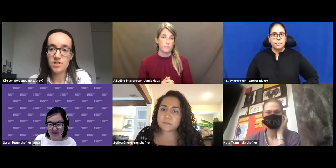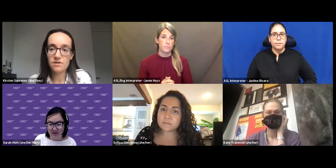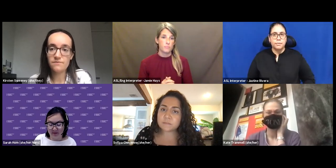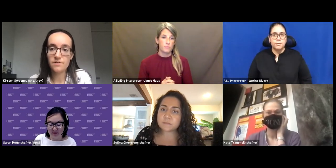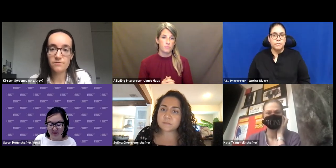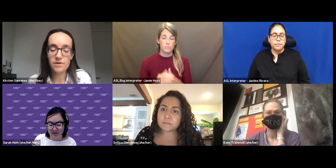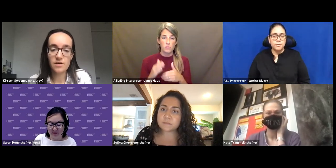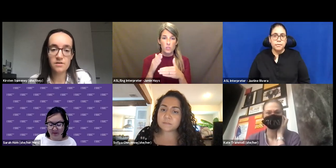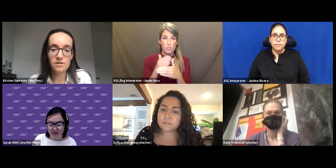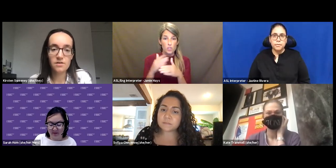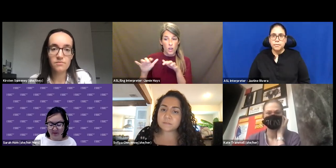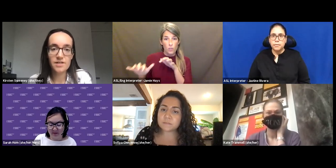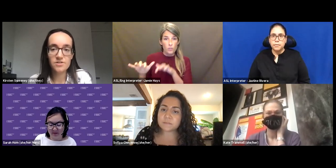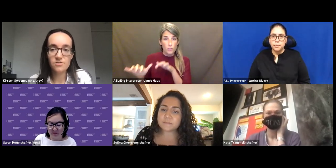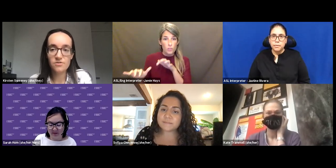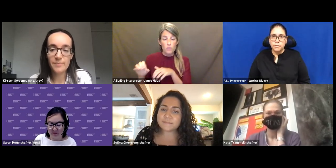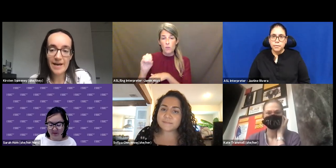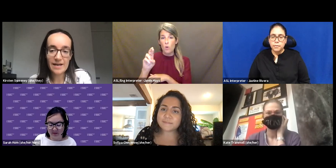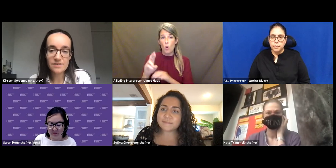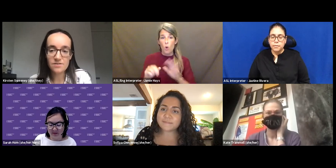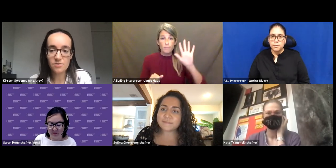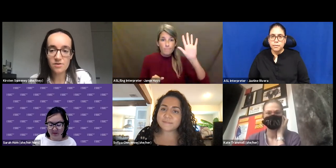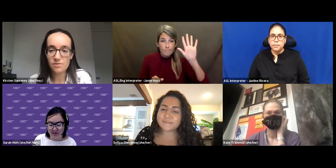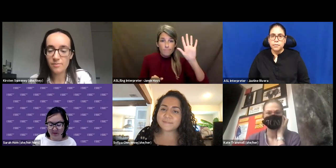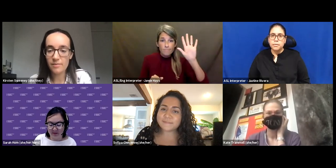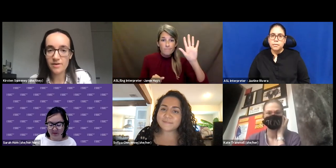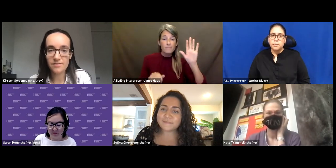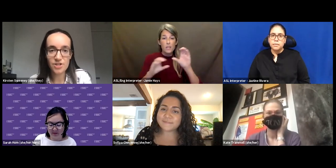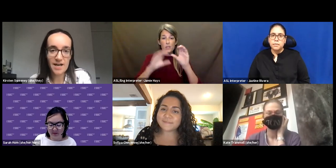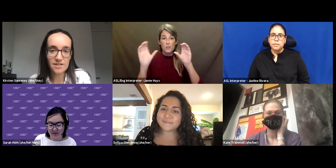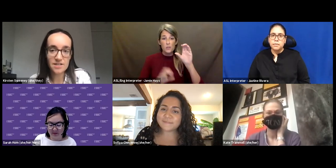share, feel free to raise your Zoom hand or or pop it in the chat.